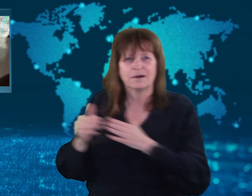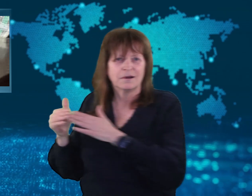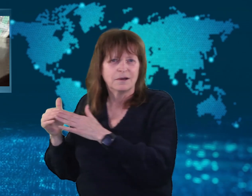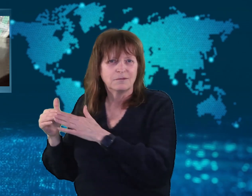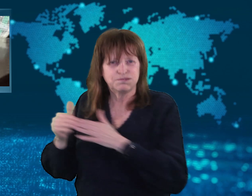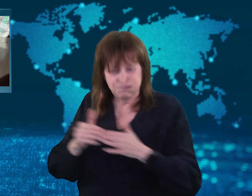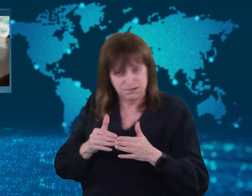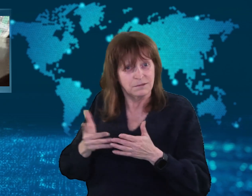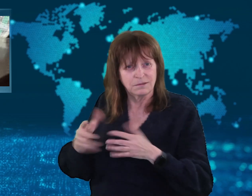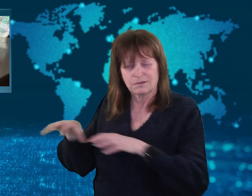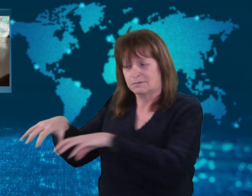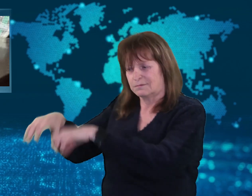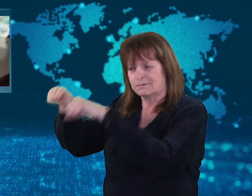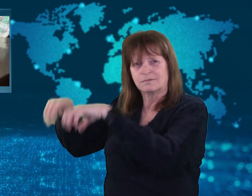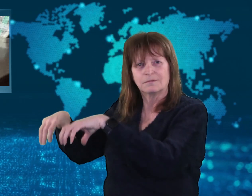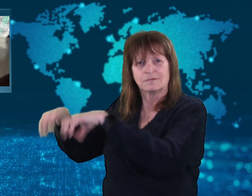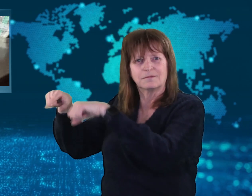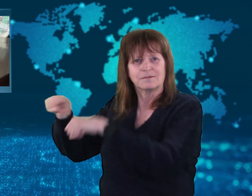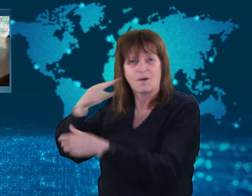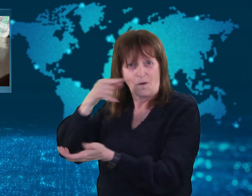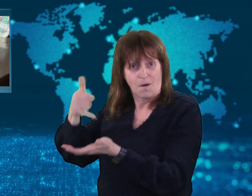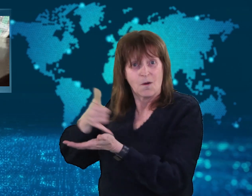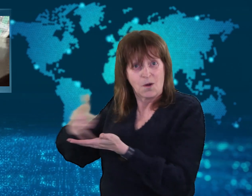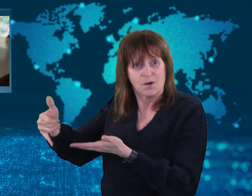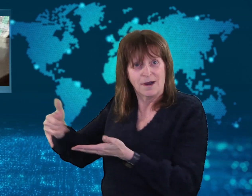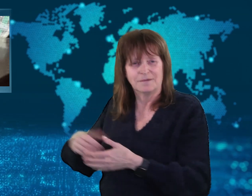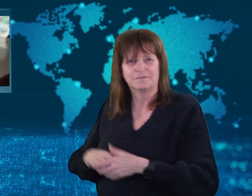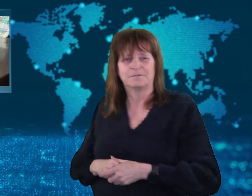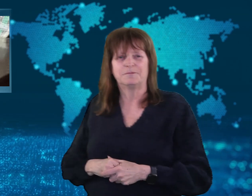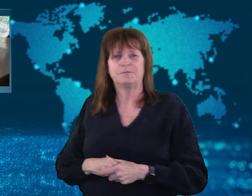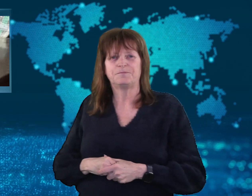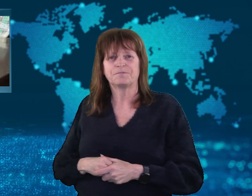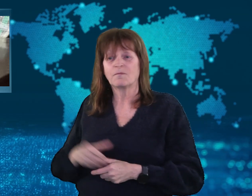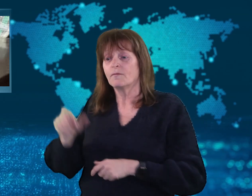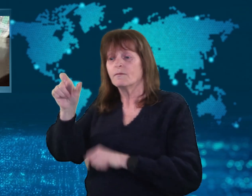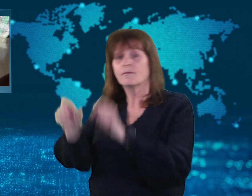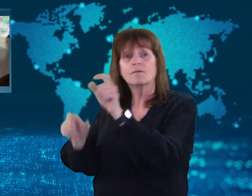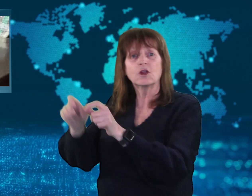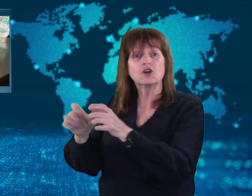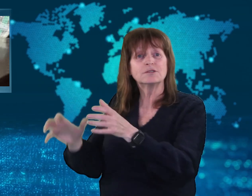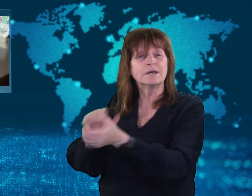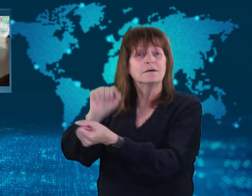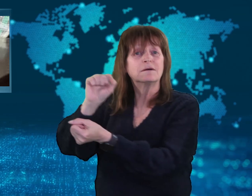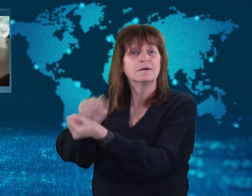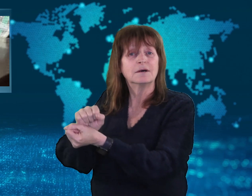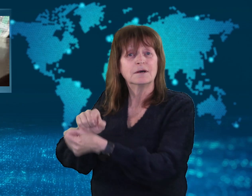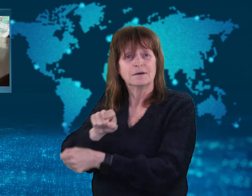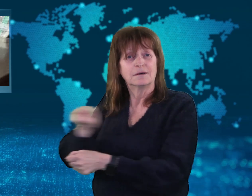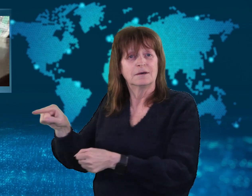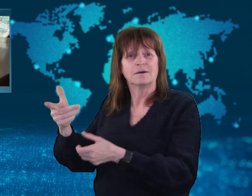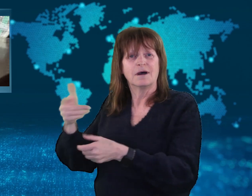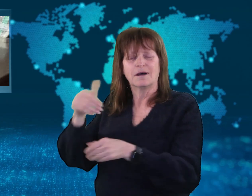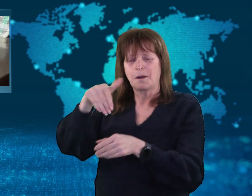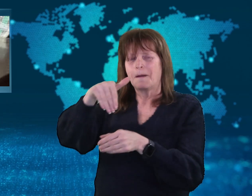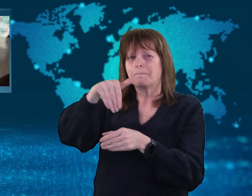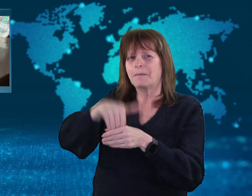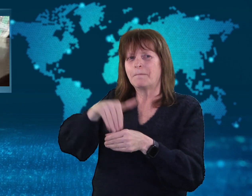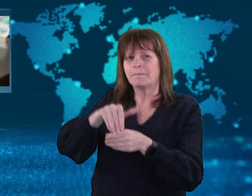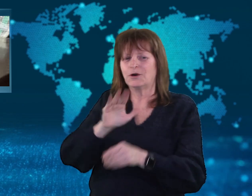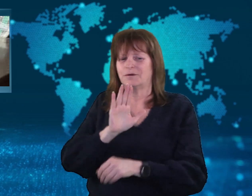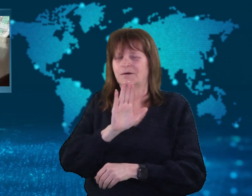The suspects were members of Australia's drug syndicate.